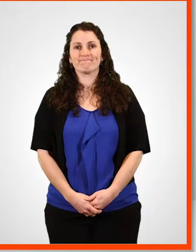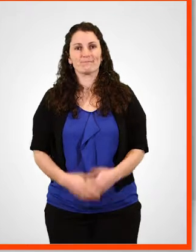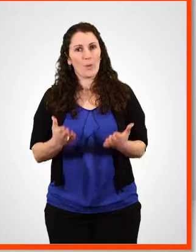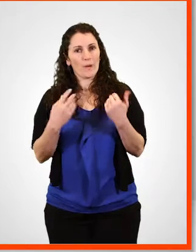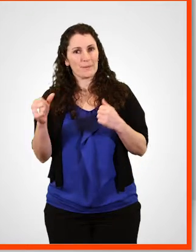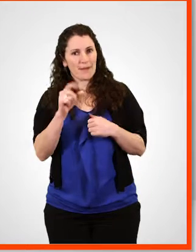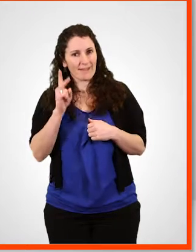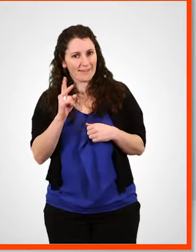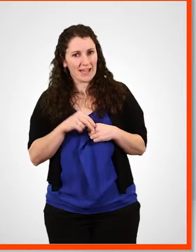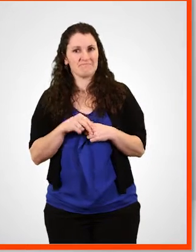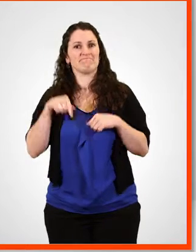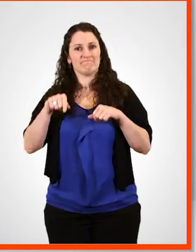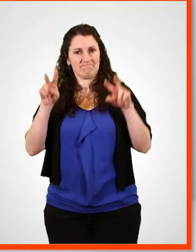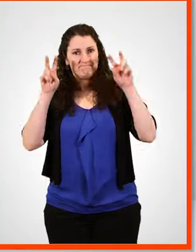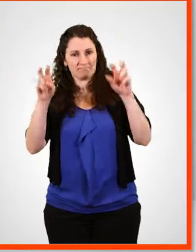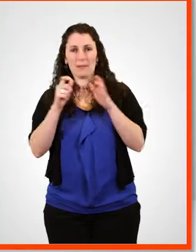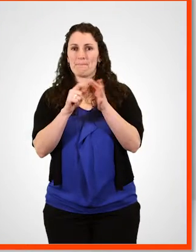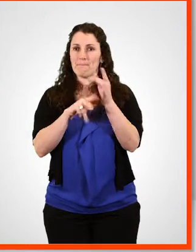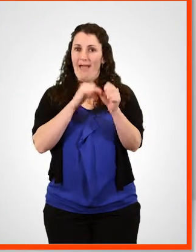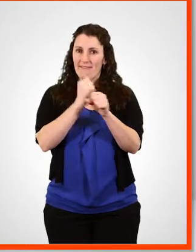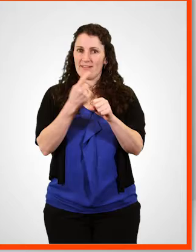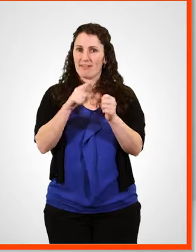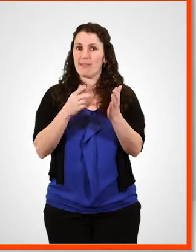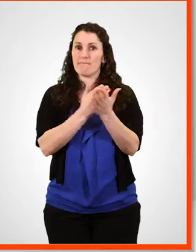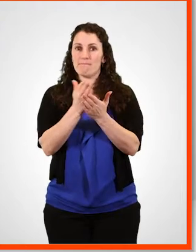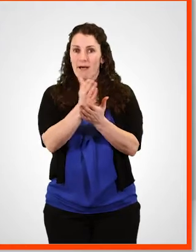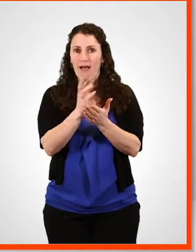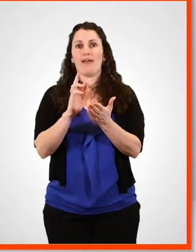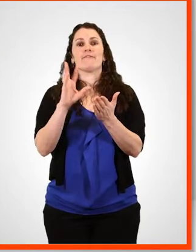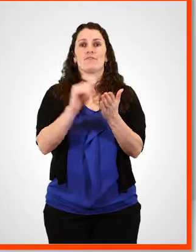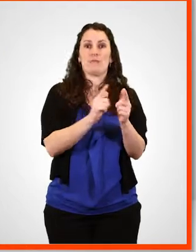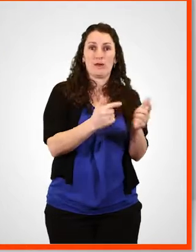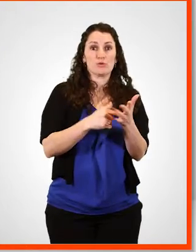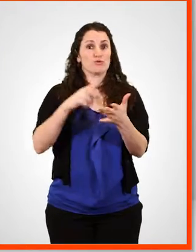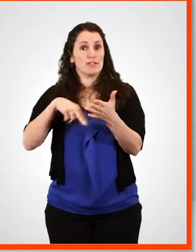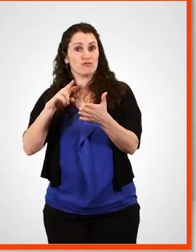Welcome back to our lecture series "Paving the path from language to literacy for young deaf learners".